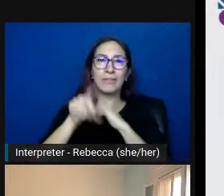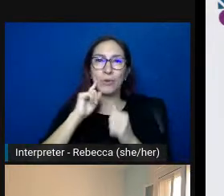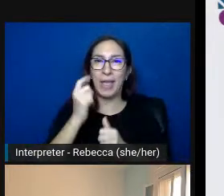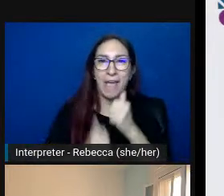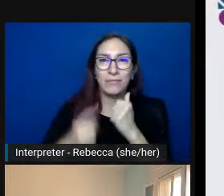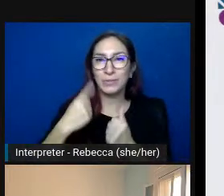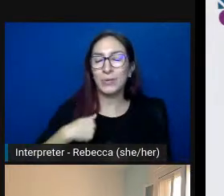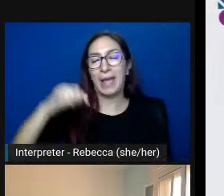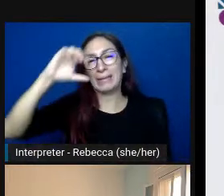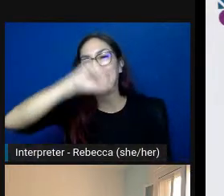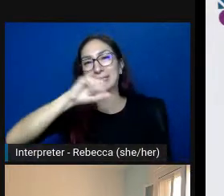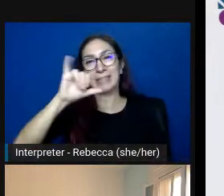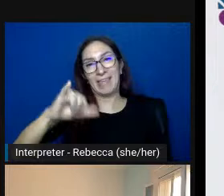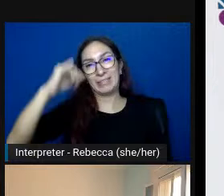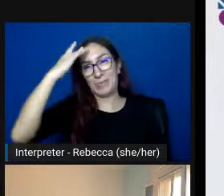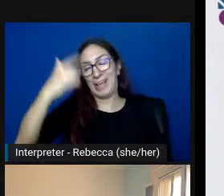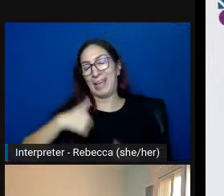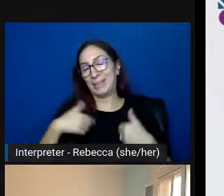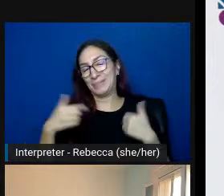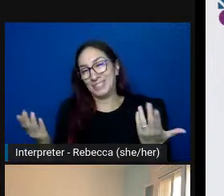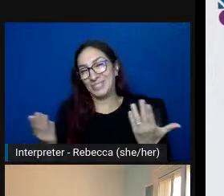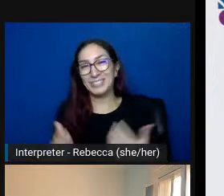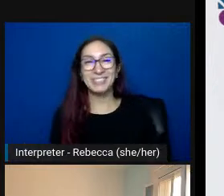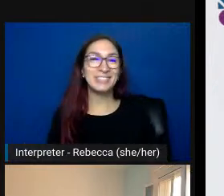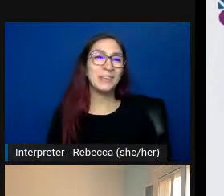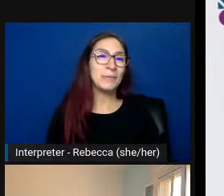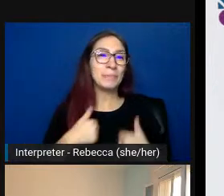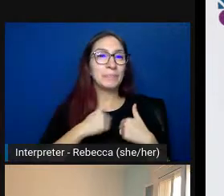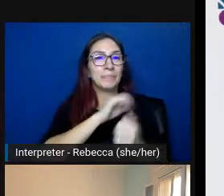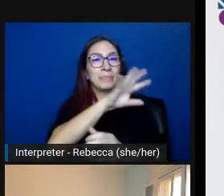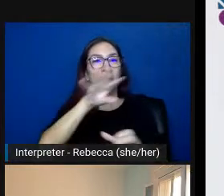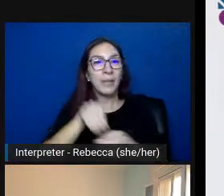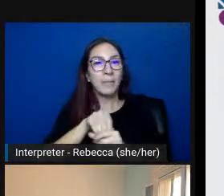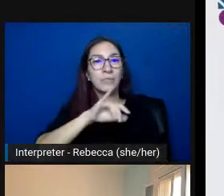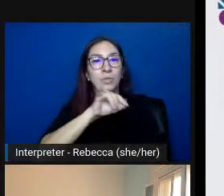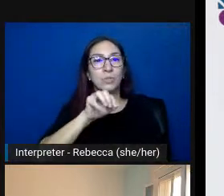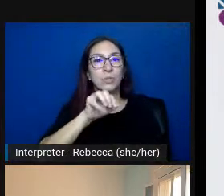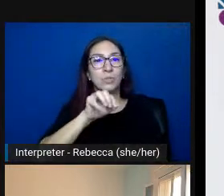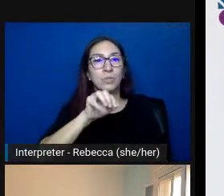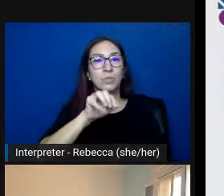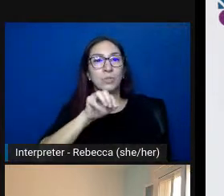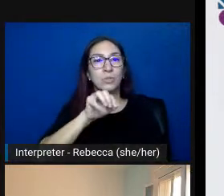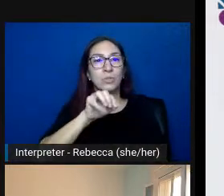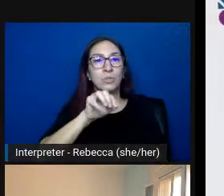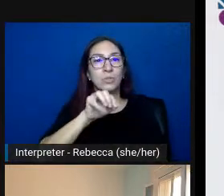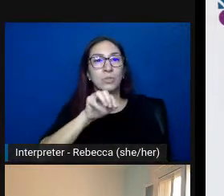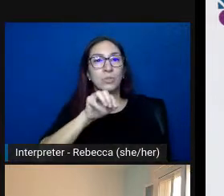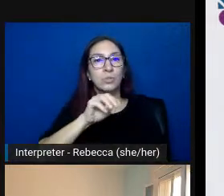anyway I am very interested in web for everyone. So I guess that is why I am here.